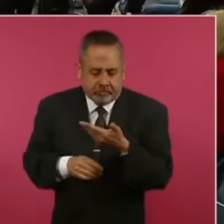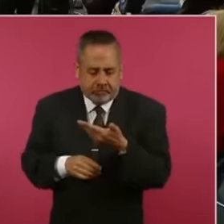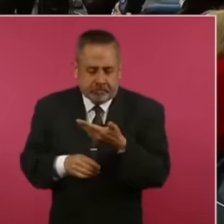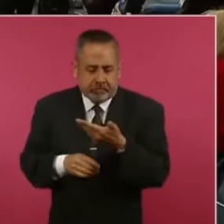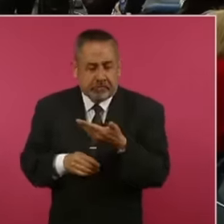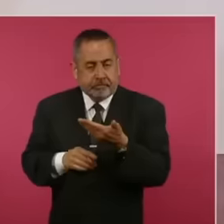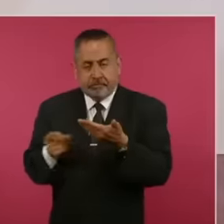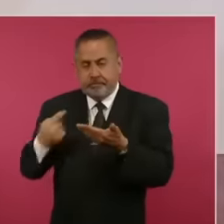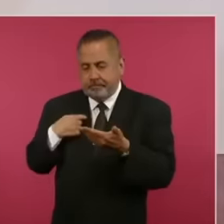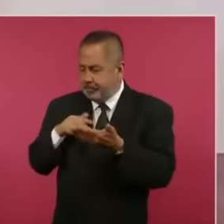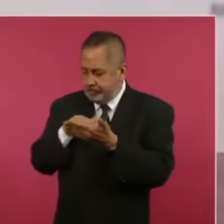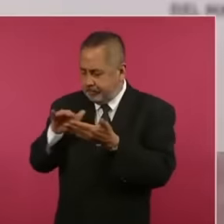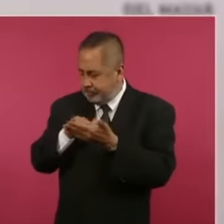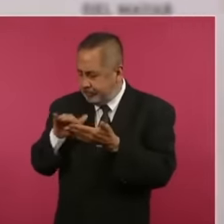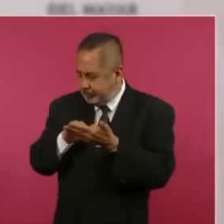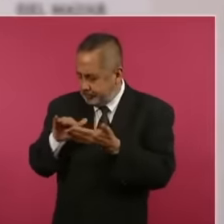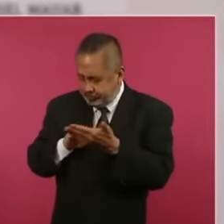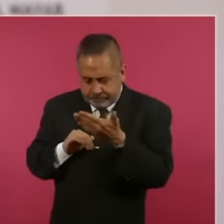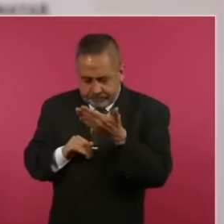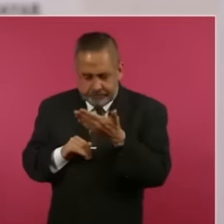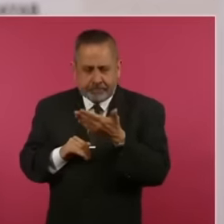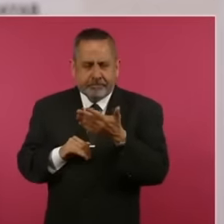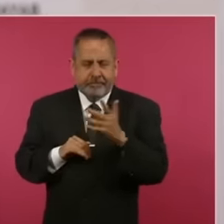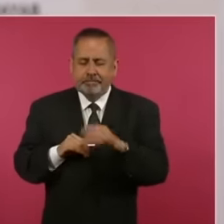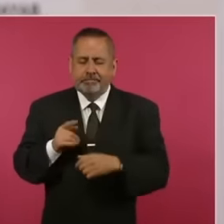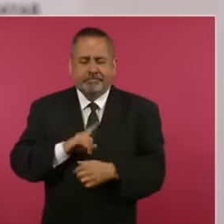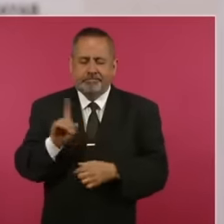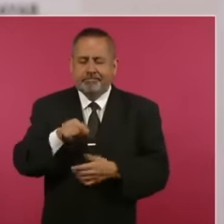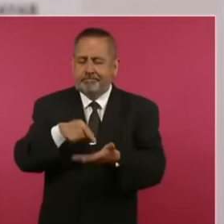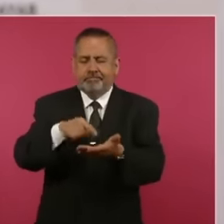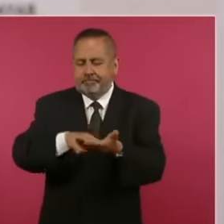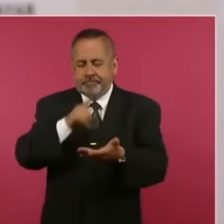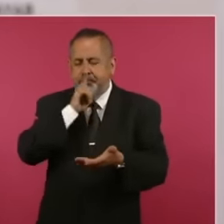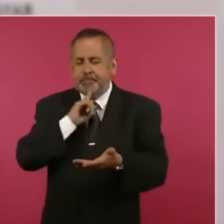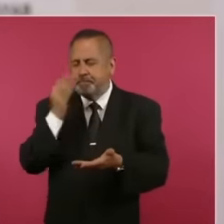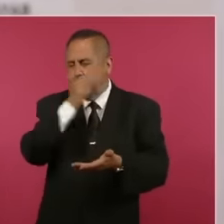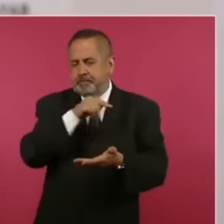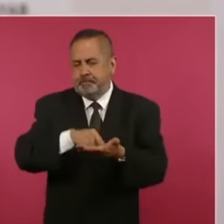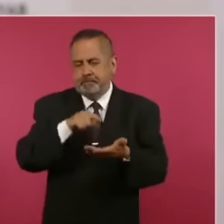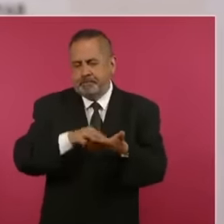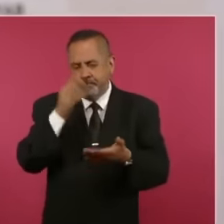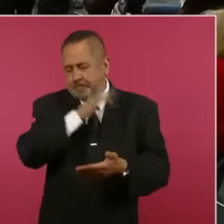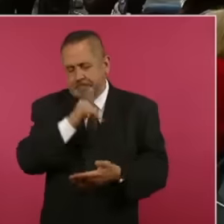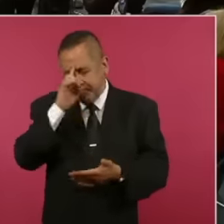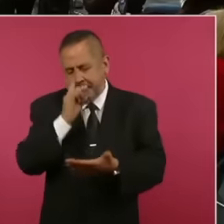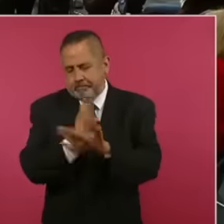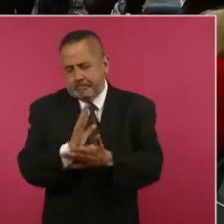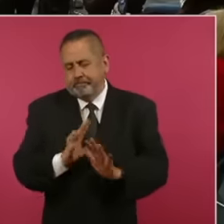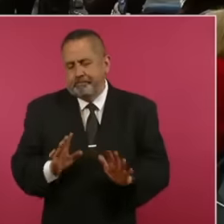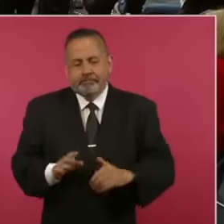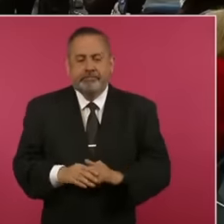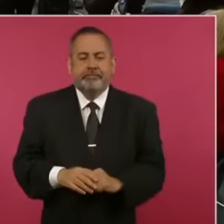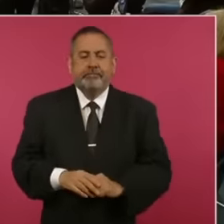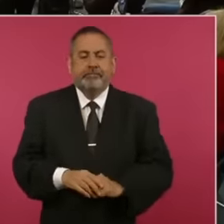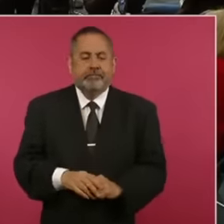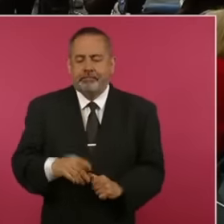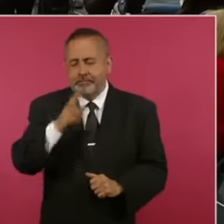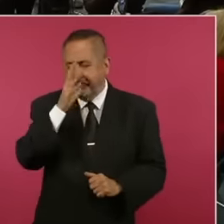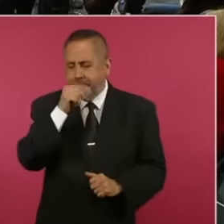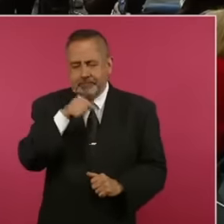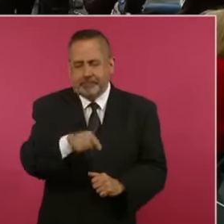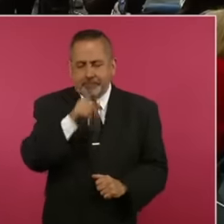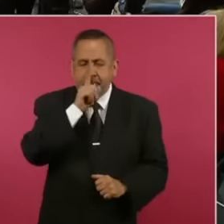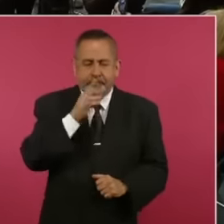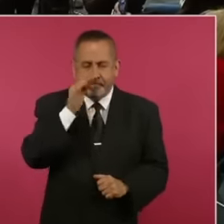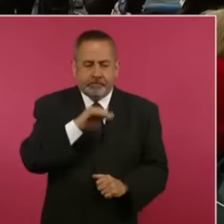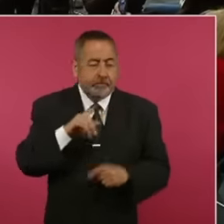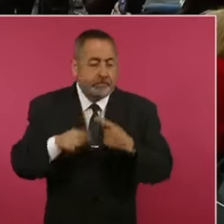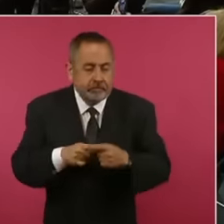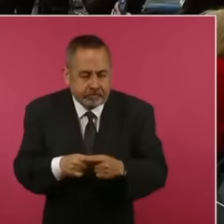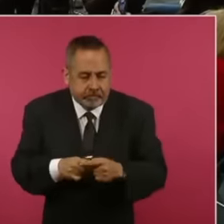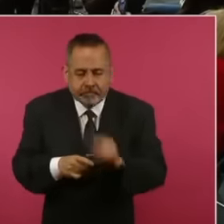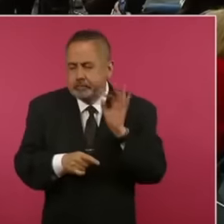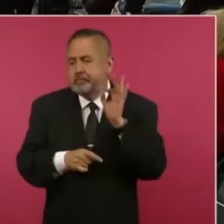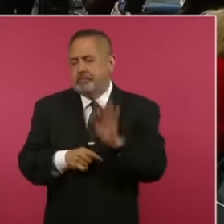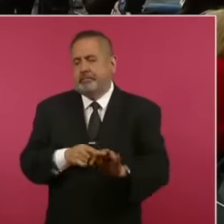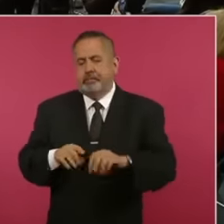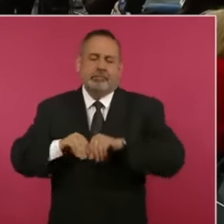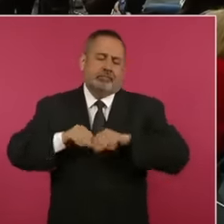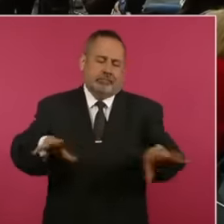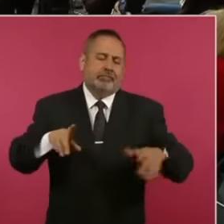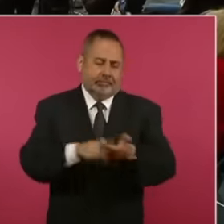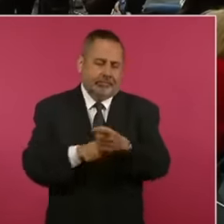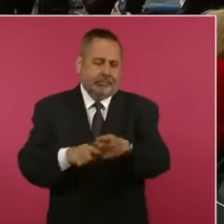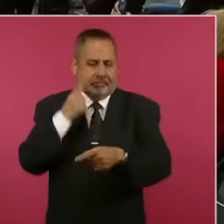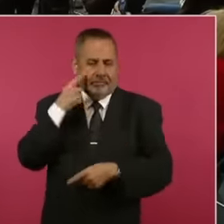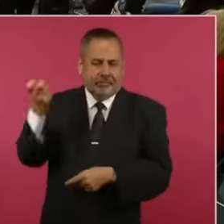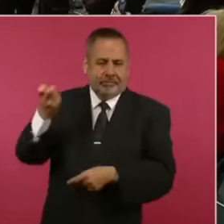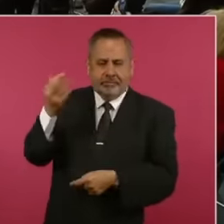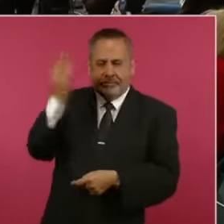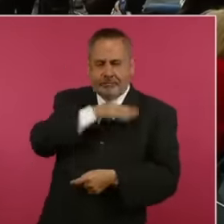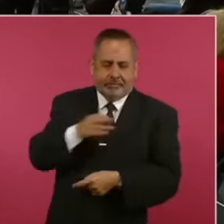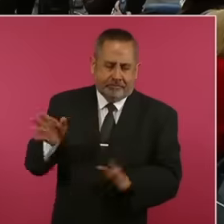they are reading it to me, I say, No, it's not true, this can't be true and yes. After a while, there it is. This is what